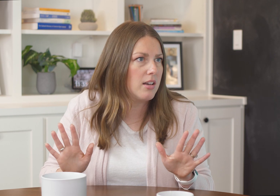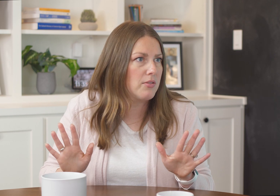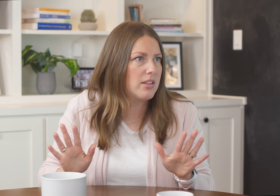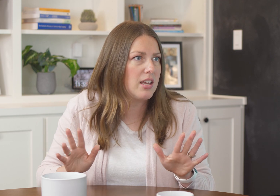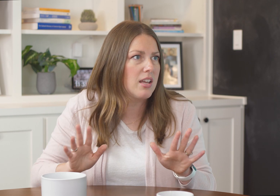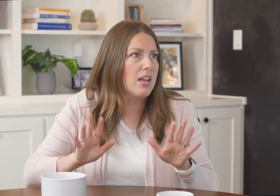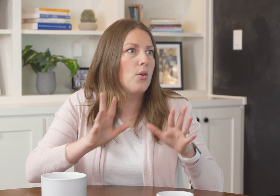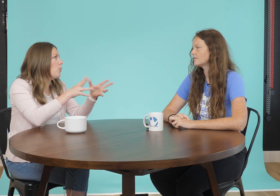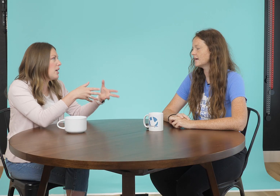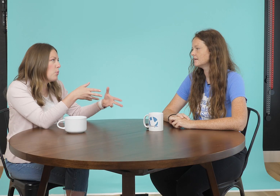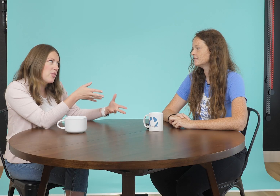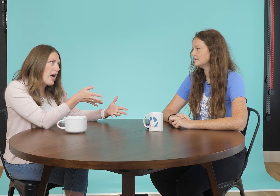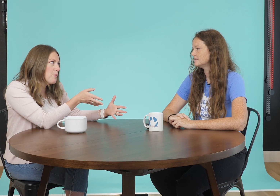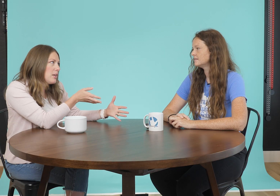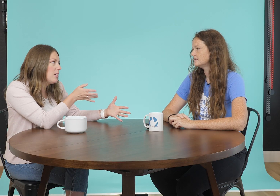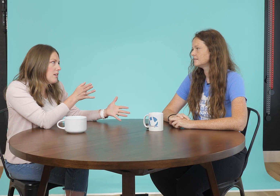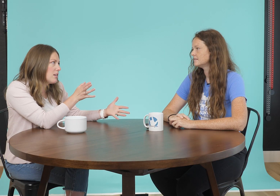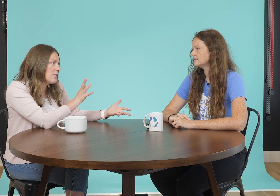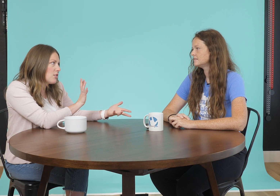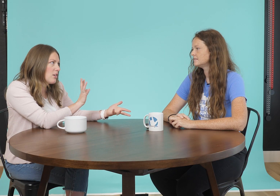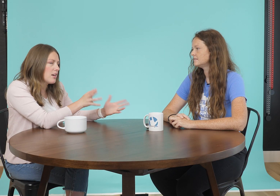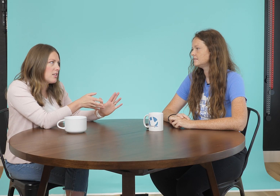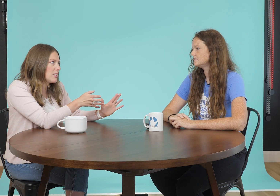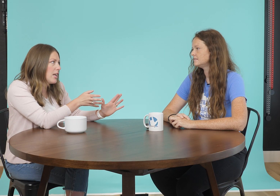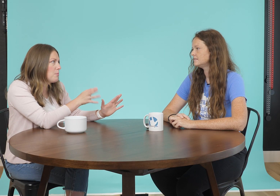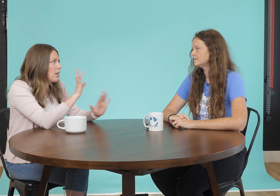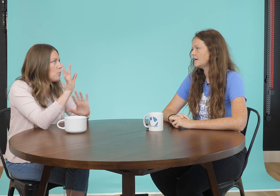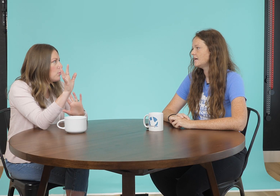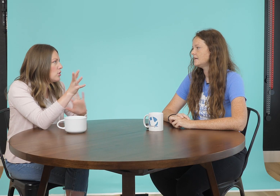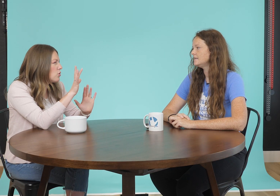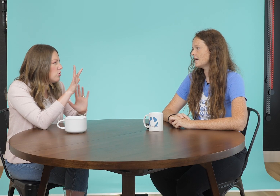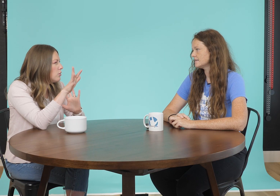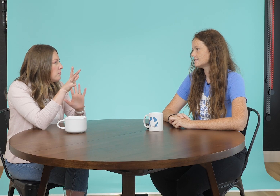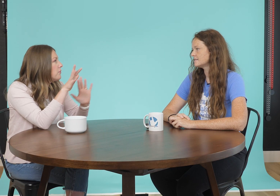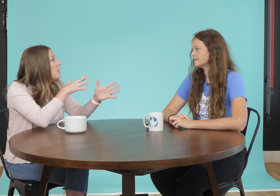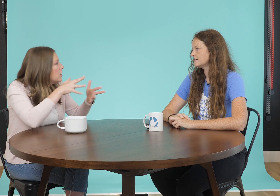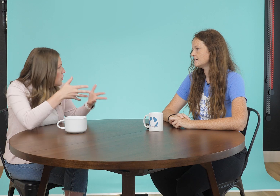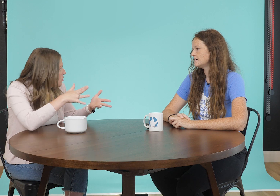and everything, Would that be considered kind of the same like regional village?